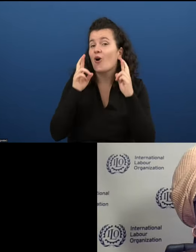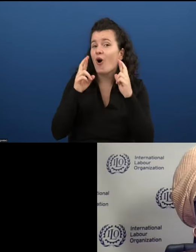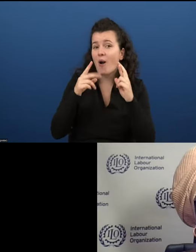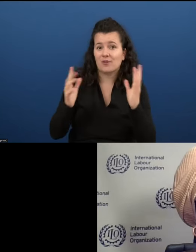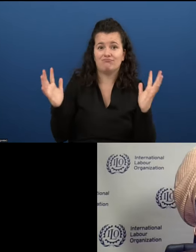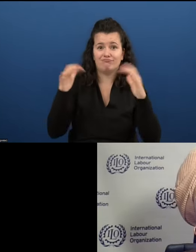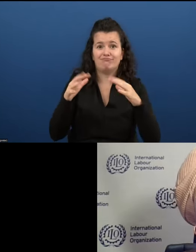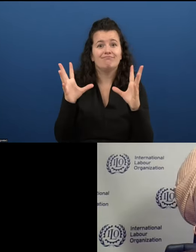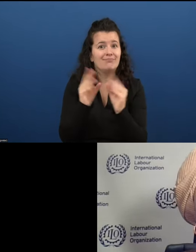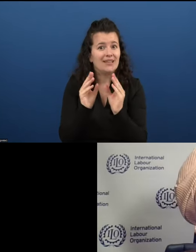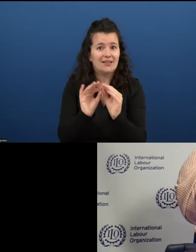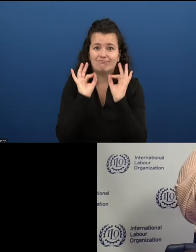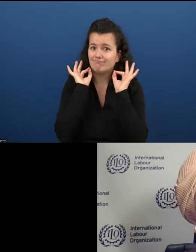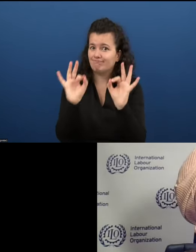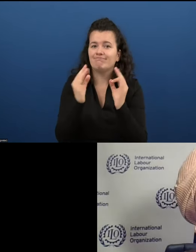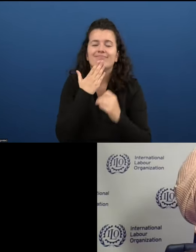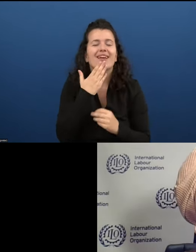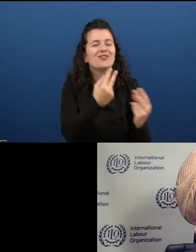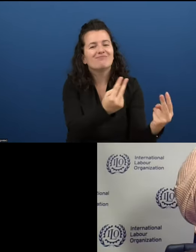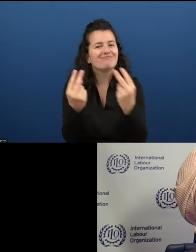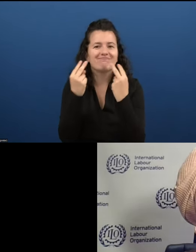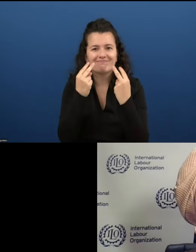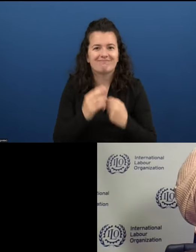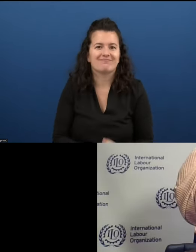your attention. 09:43:29 Thank you very much. Thank you for